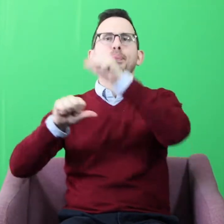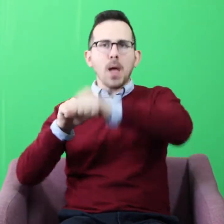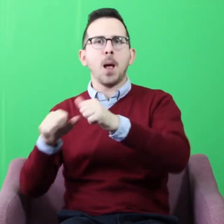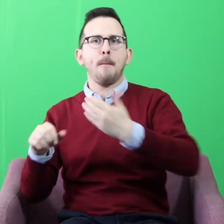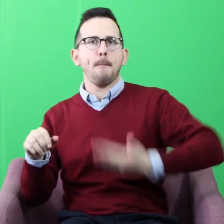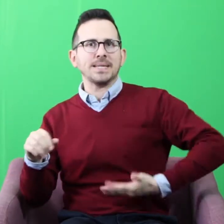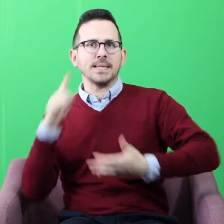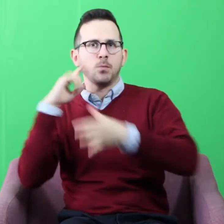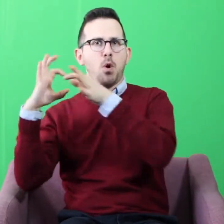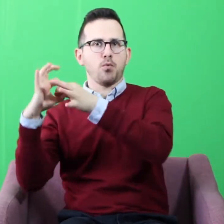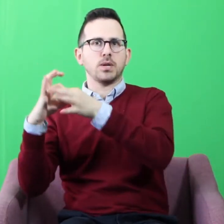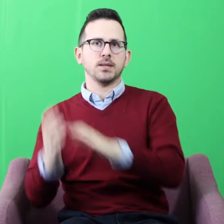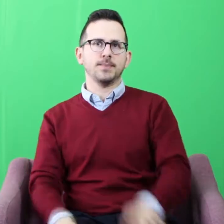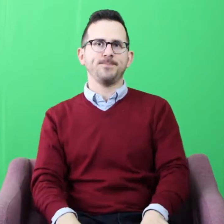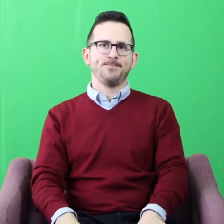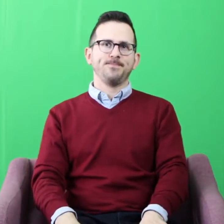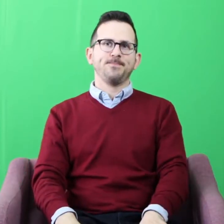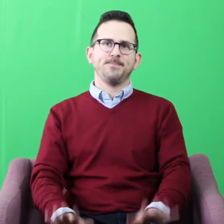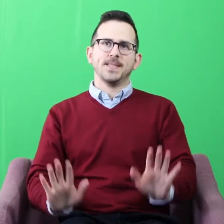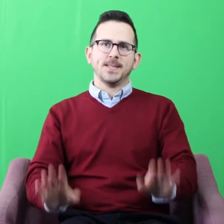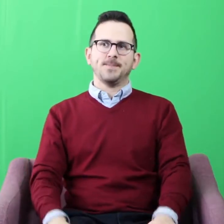Then the business relationship will work better.